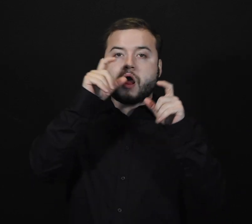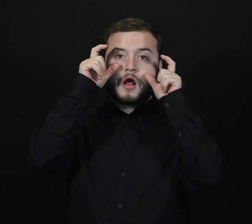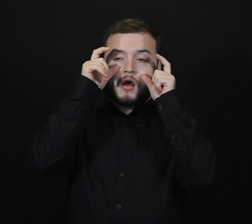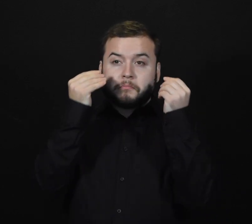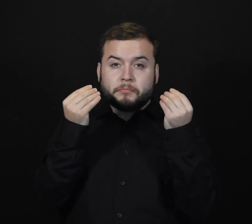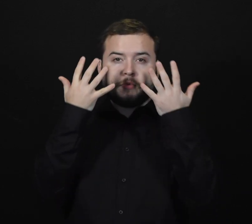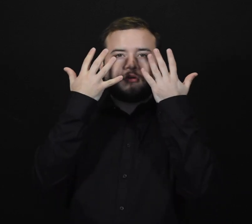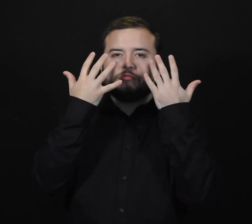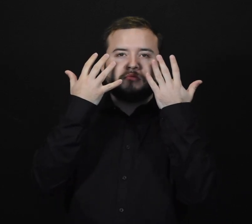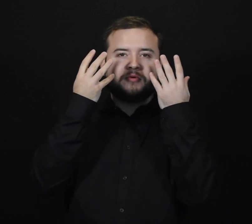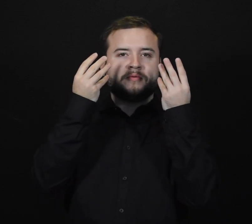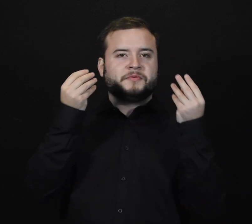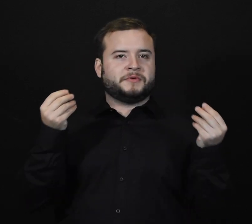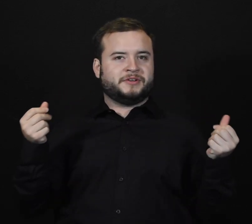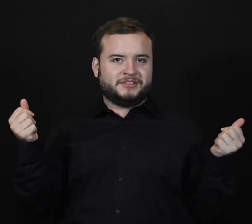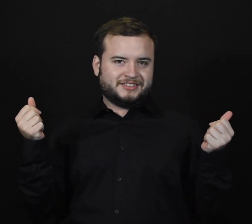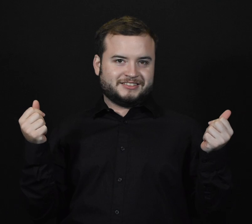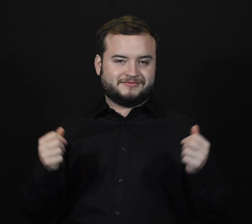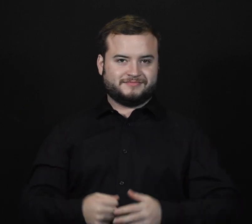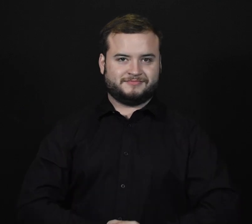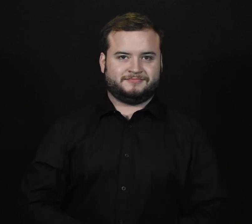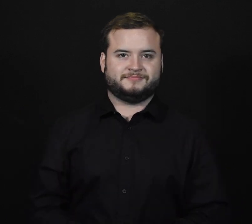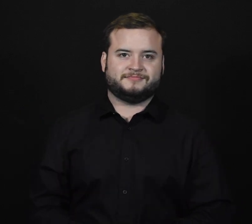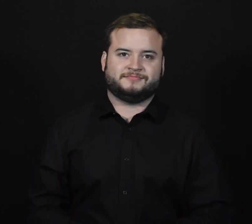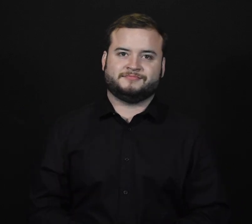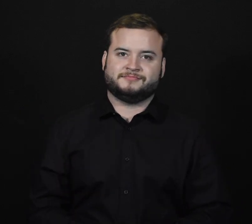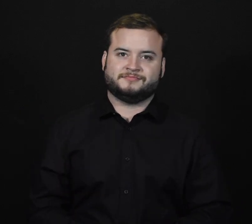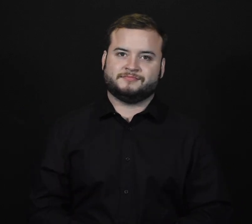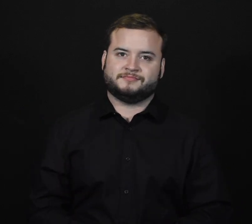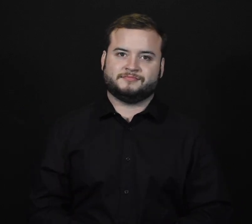fogging up from your breath that escapes from your mask.